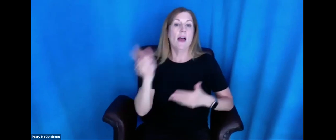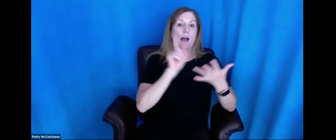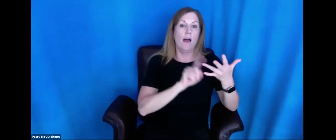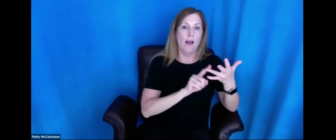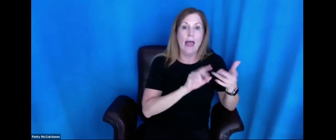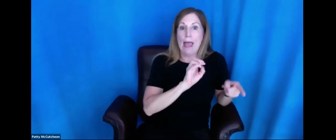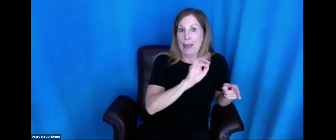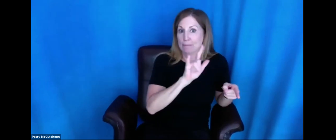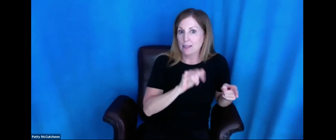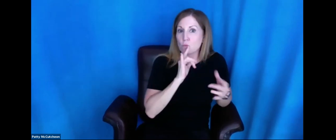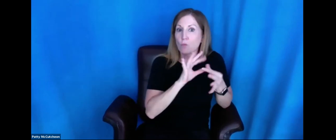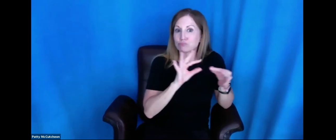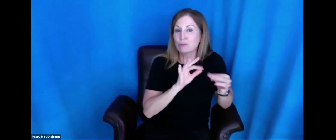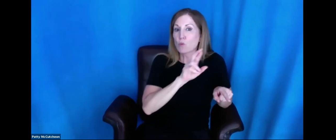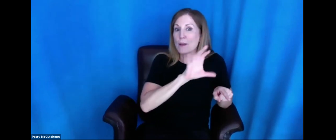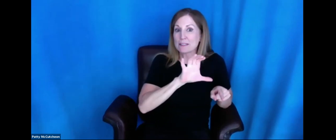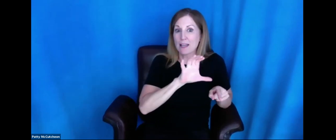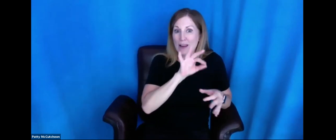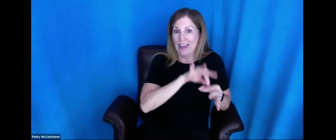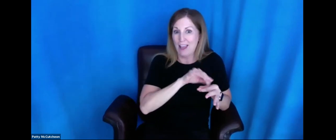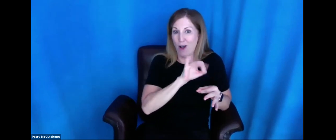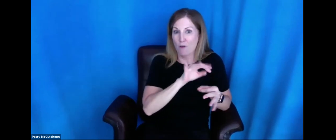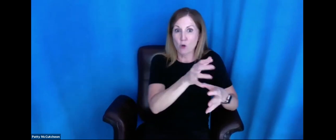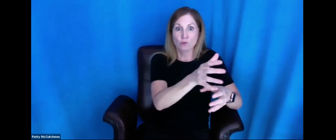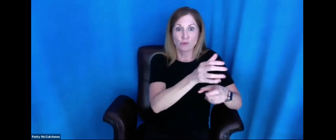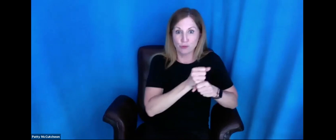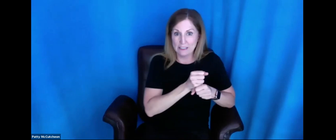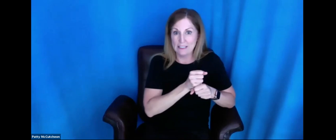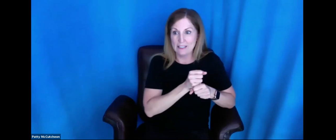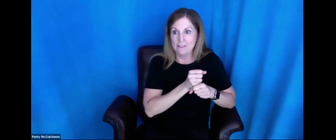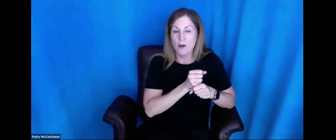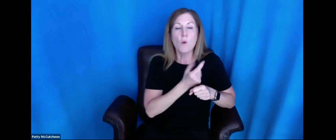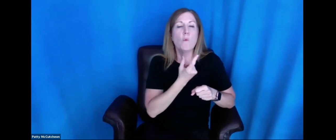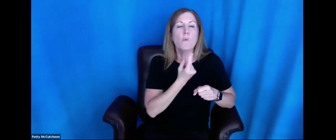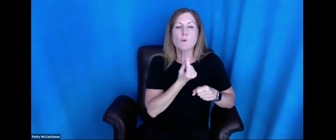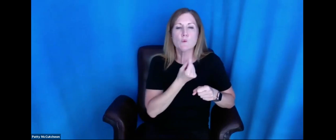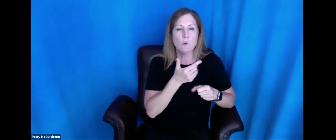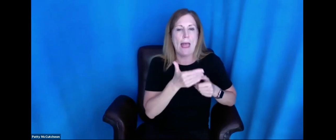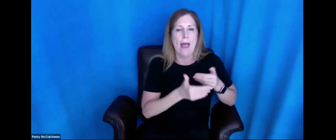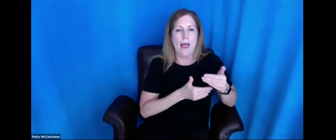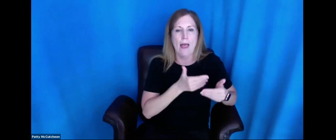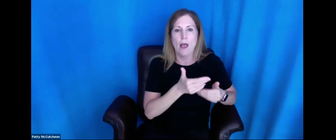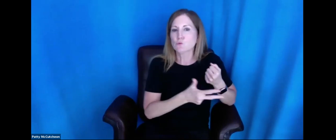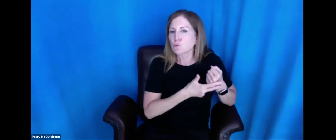elections office do when they receive your ballot. What happens to it? How is it stored?